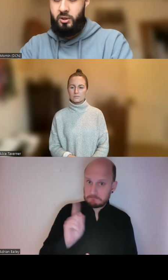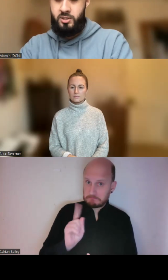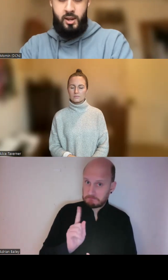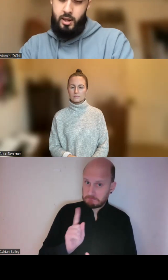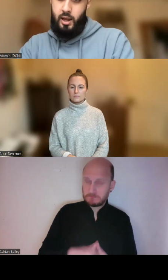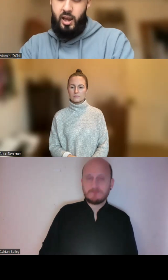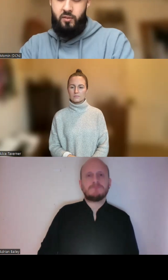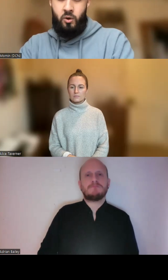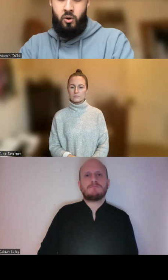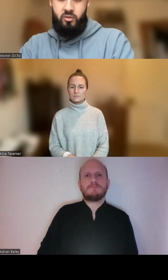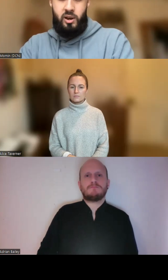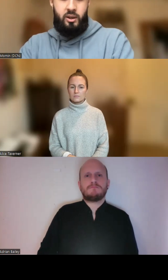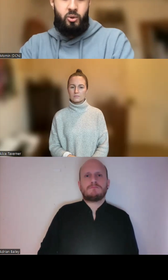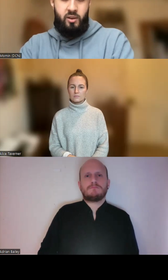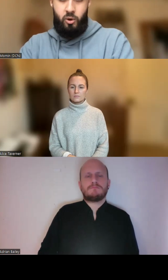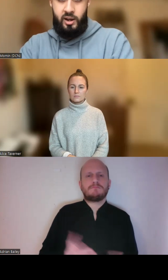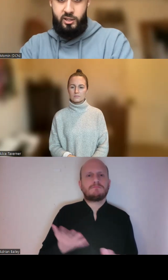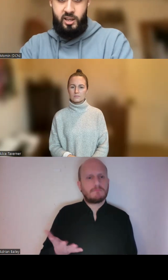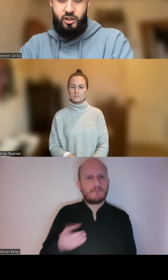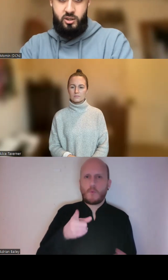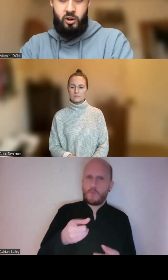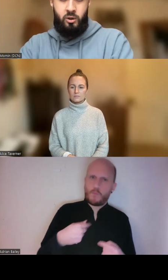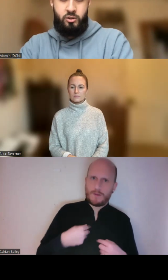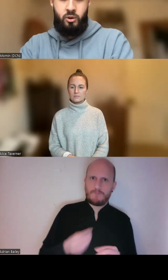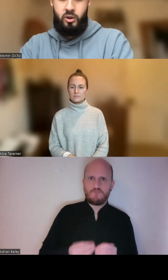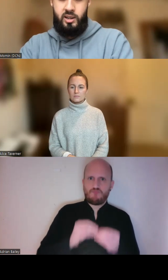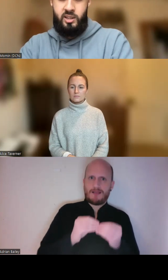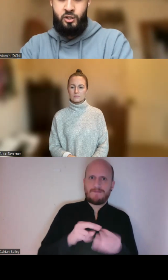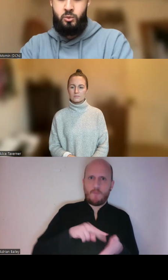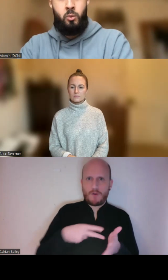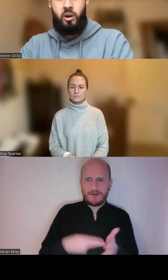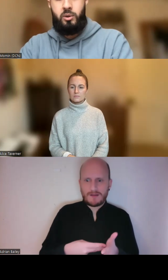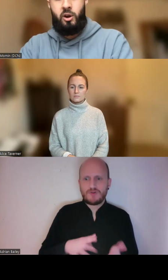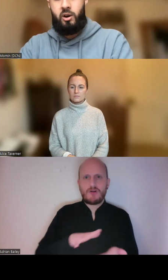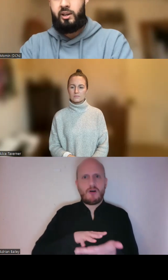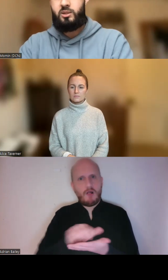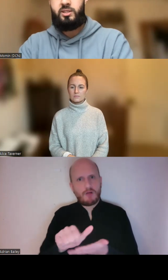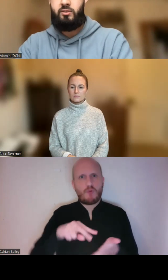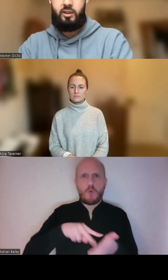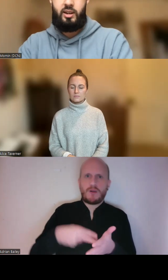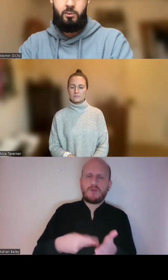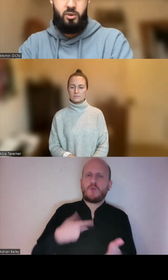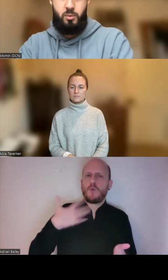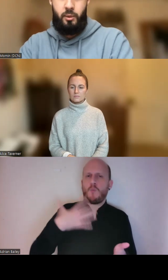Because if you're, if we're creative organizations and we're cultural organizations, we want to be targeting specific types of people.